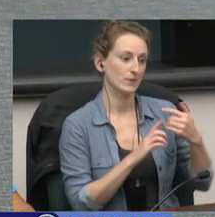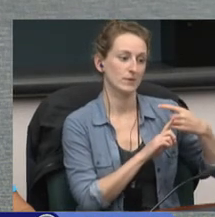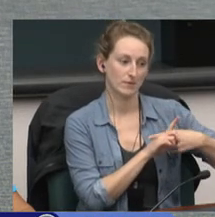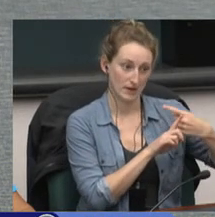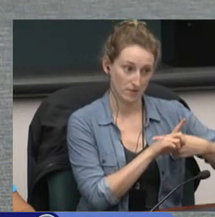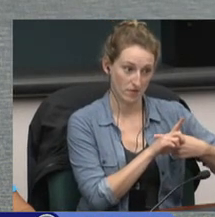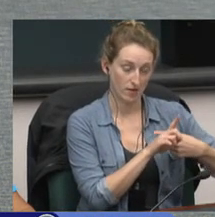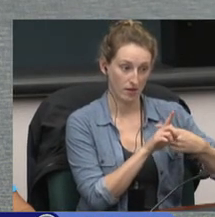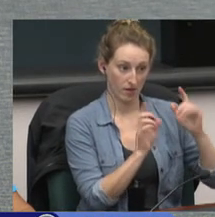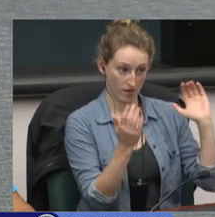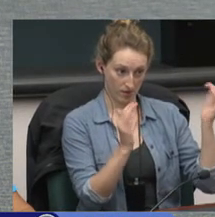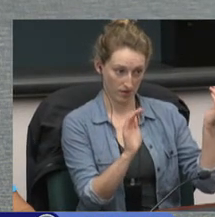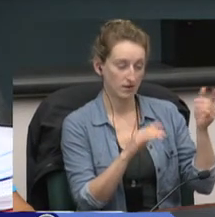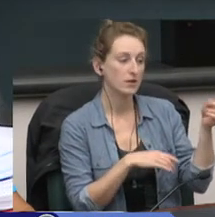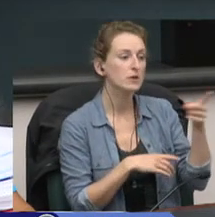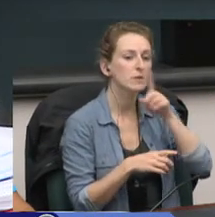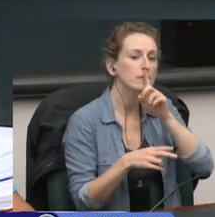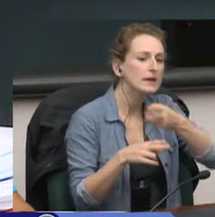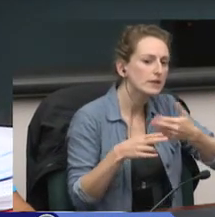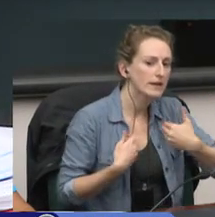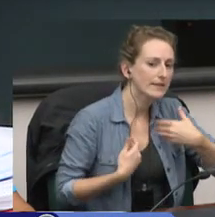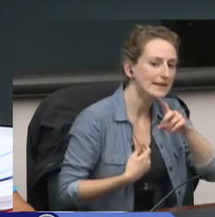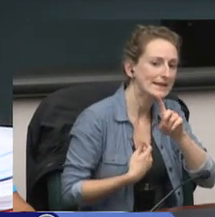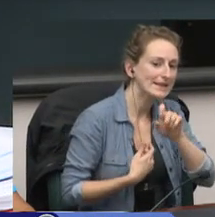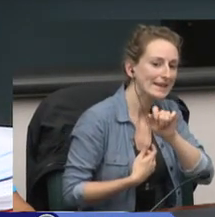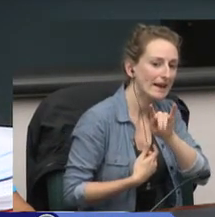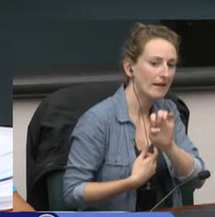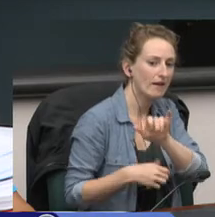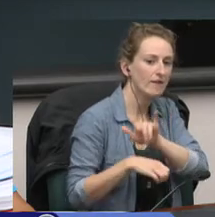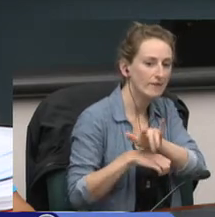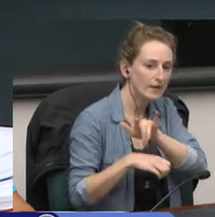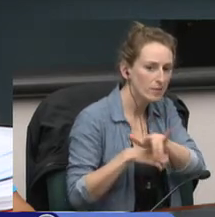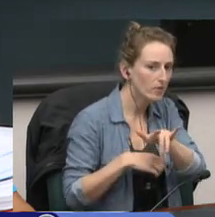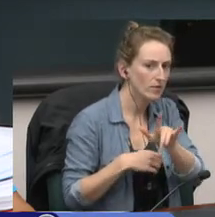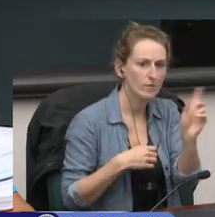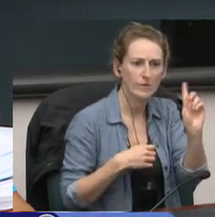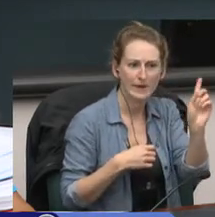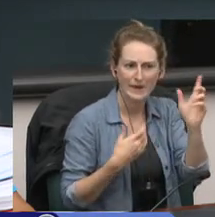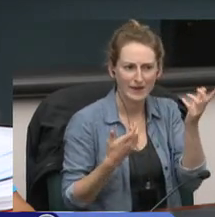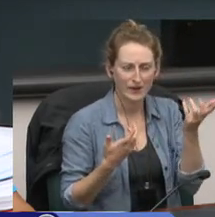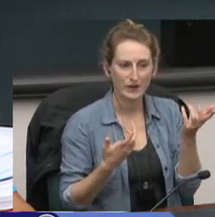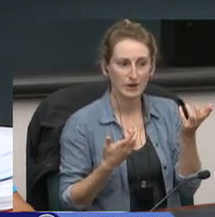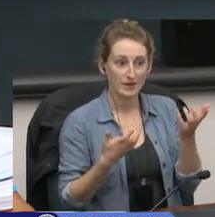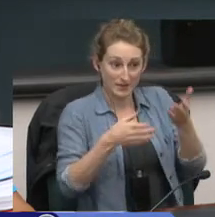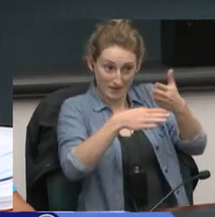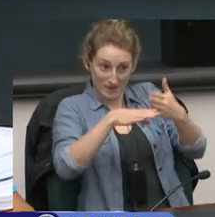data available is it in the form of it's broken down by neighborhood and or is it